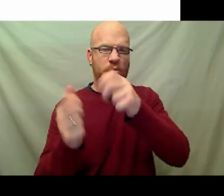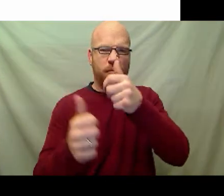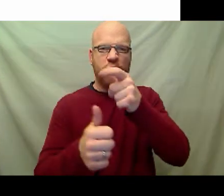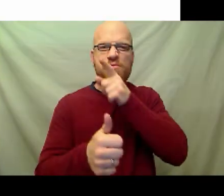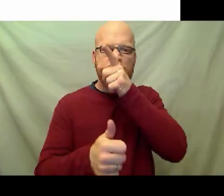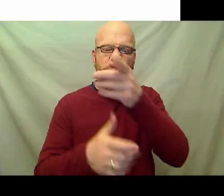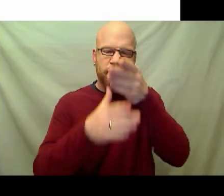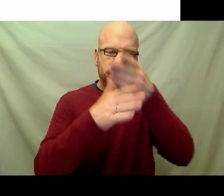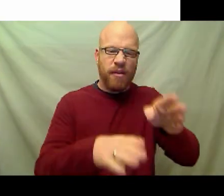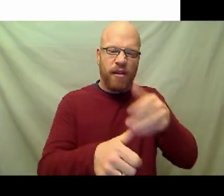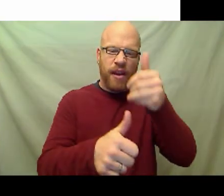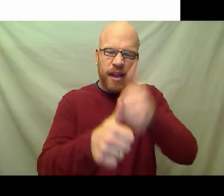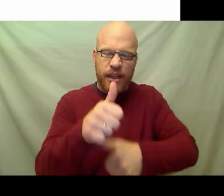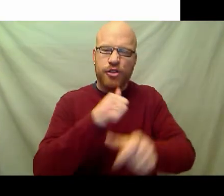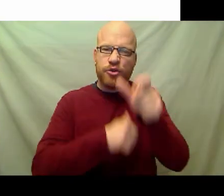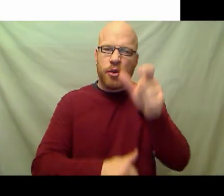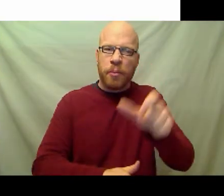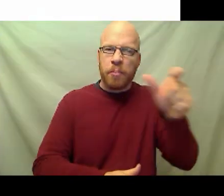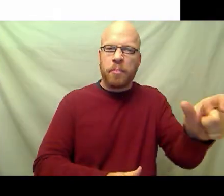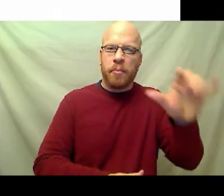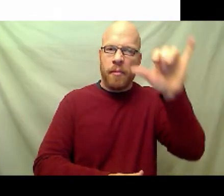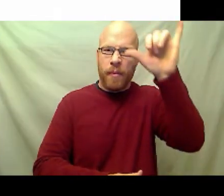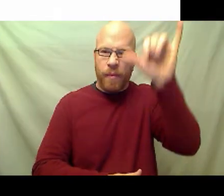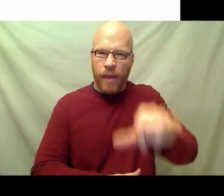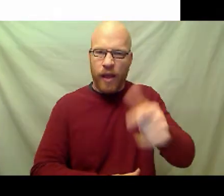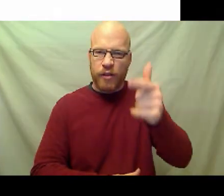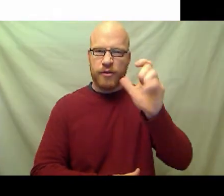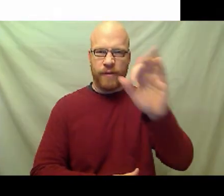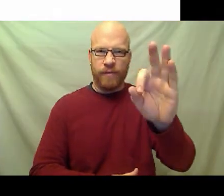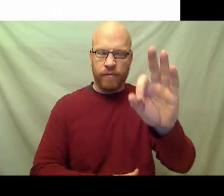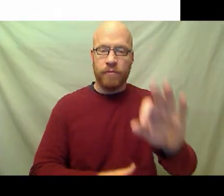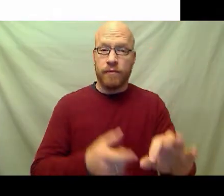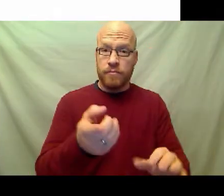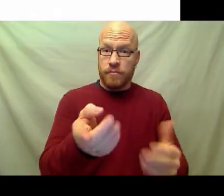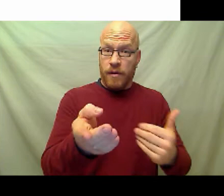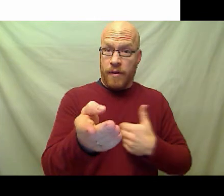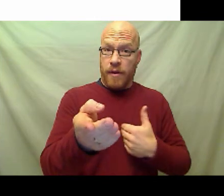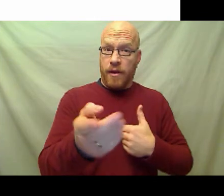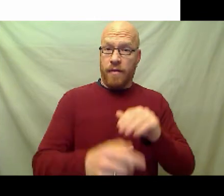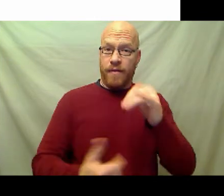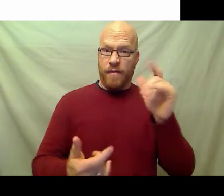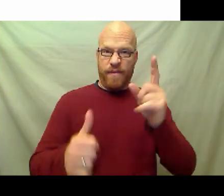Now to talk about factors and what it means is we're dividing each term by the GCF.